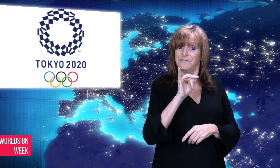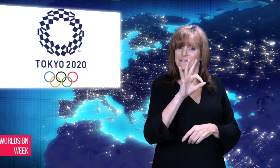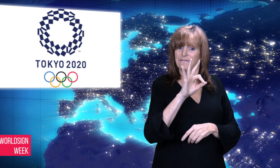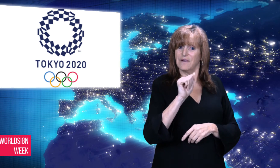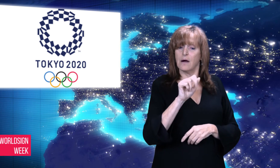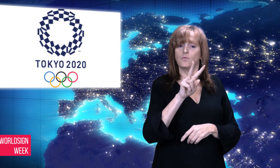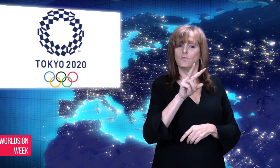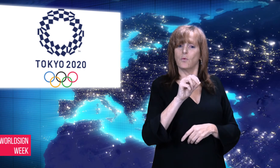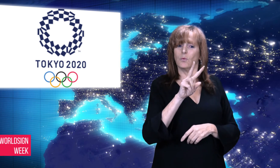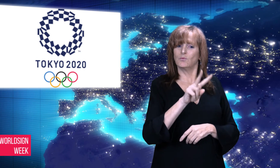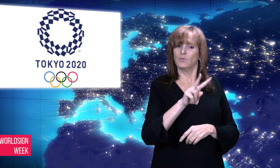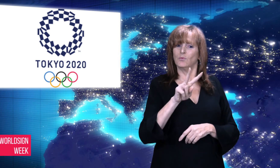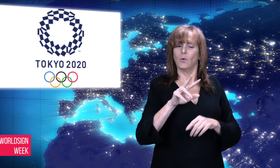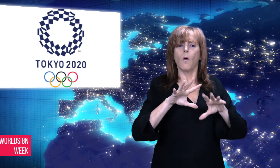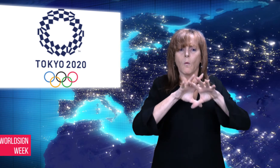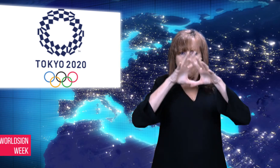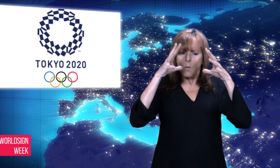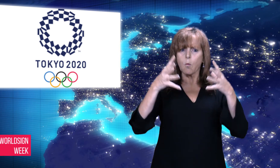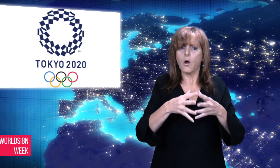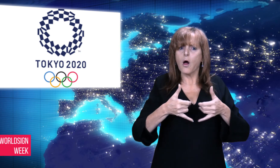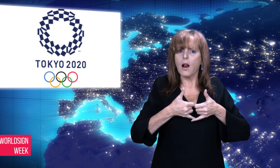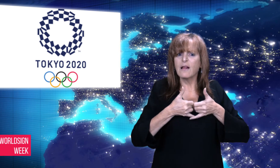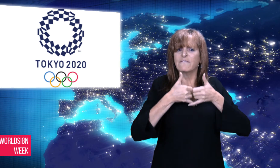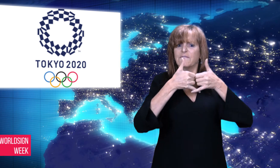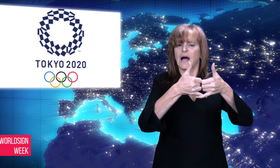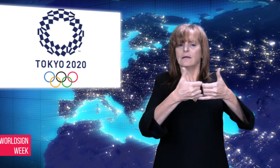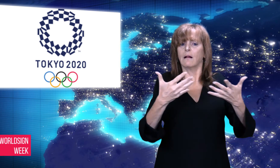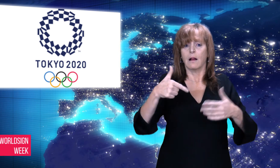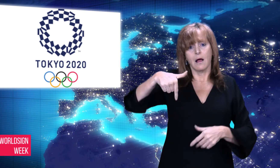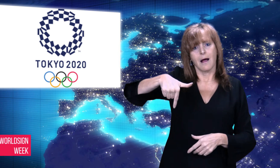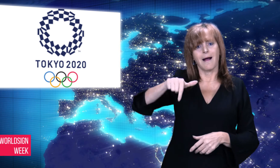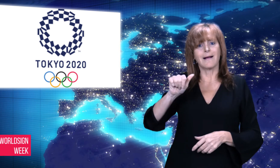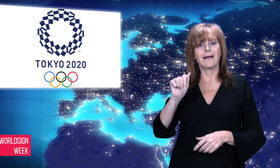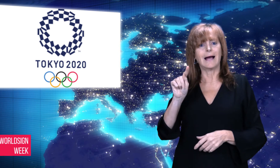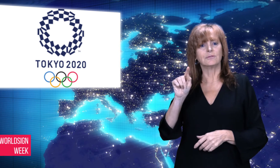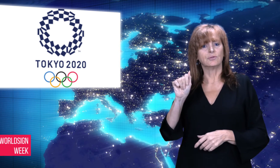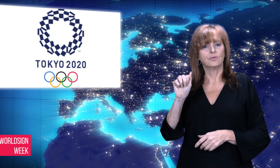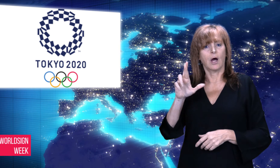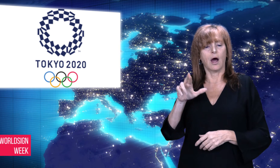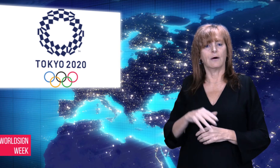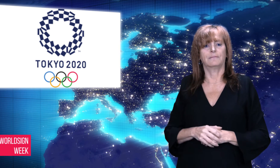Beijing, and the FIFA 2022 World Cup Finals in Qatar.